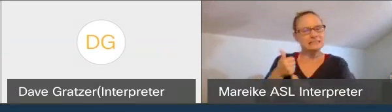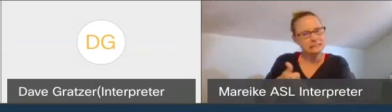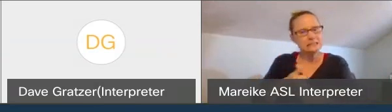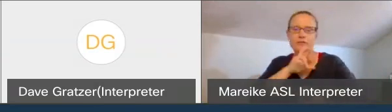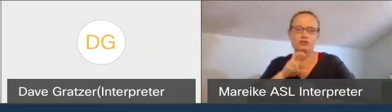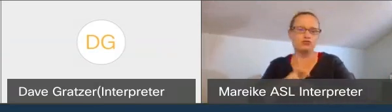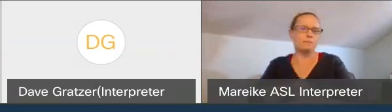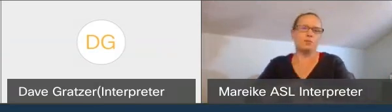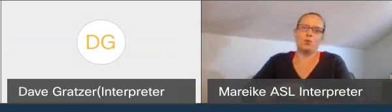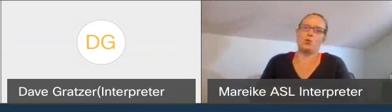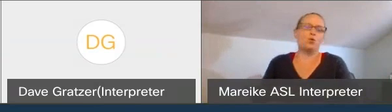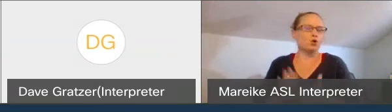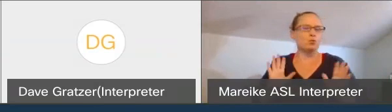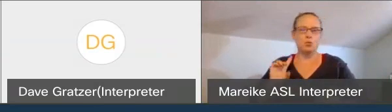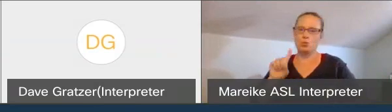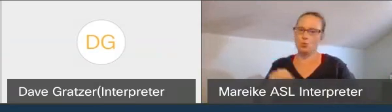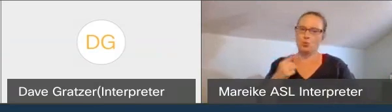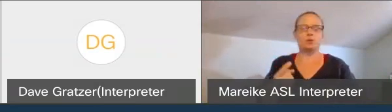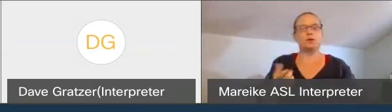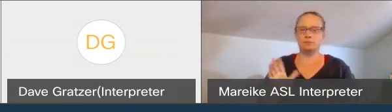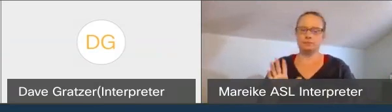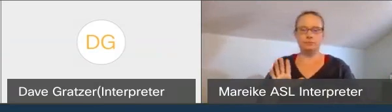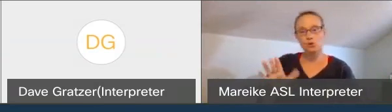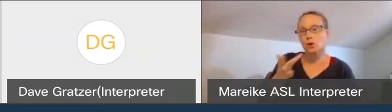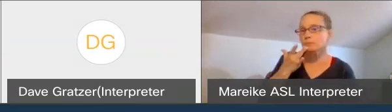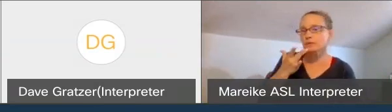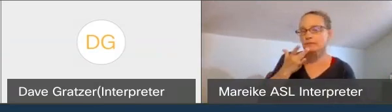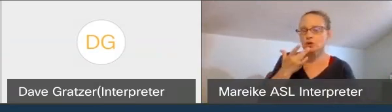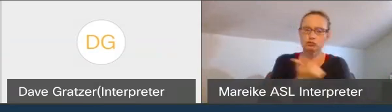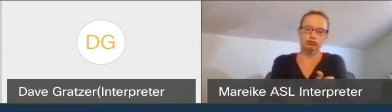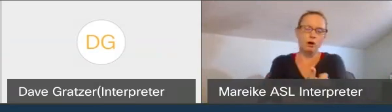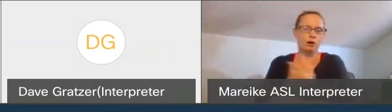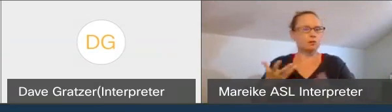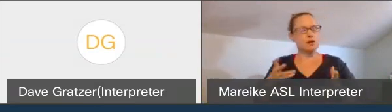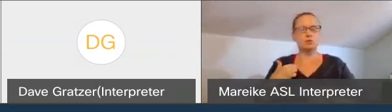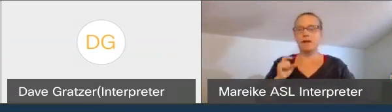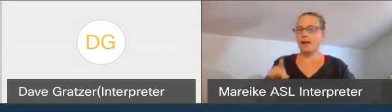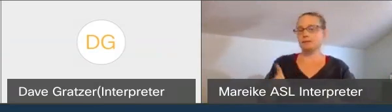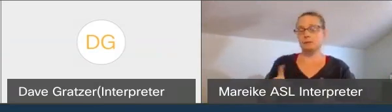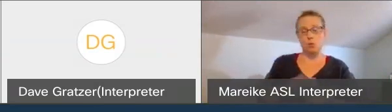uh, you know, preferred drug of choice. That's what we--we just asked people, "What do you use?"